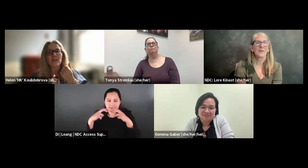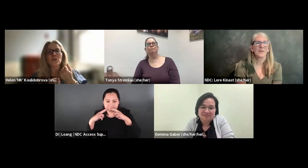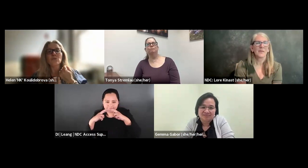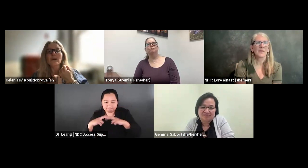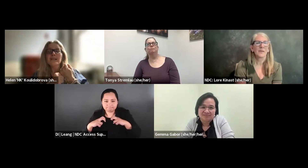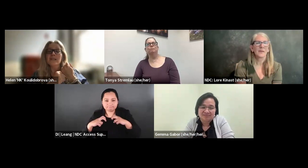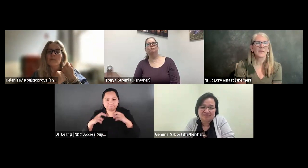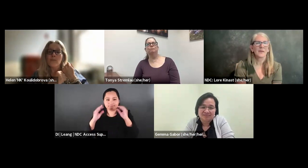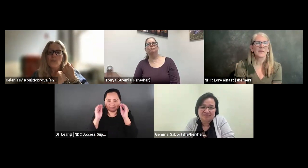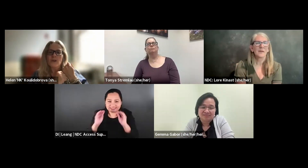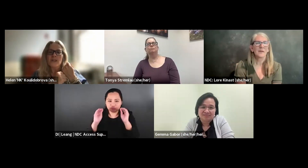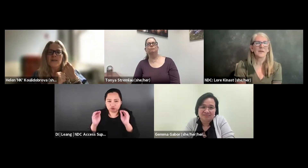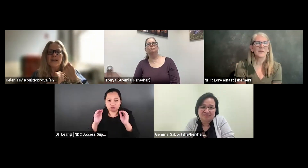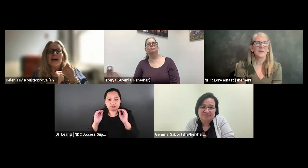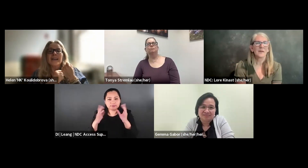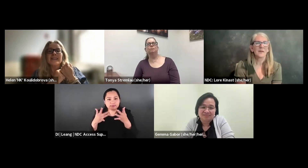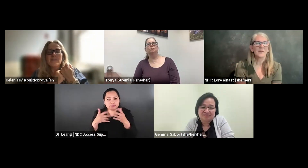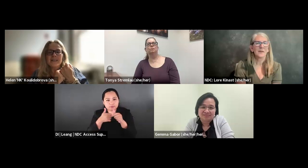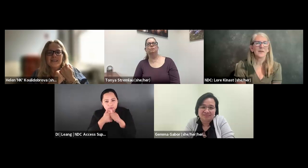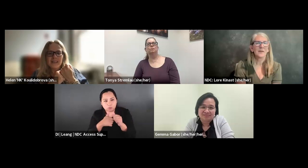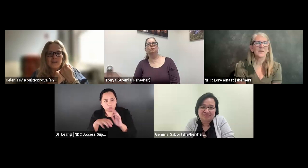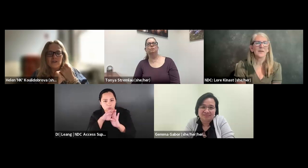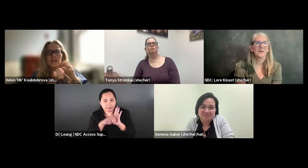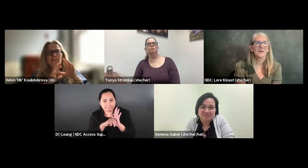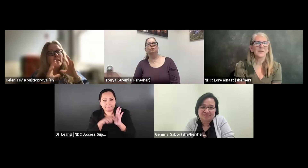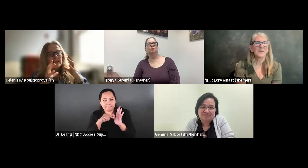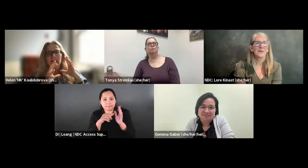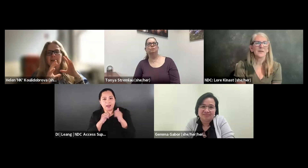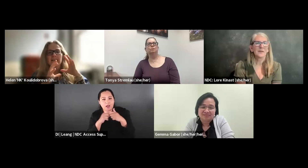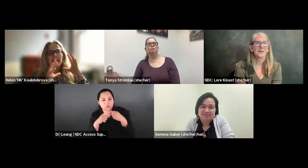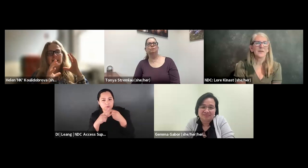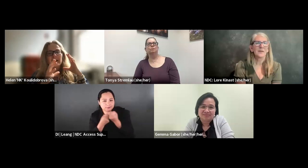that you support academic skills that